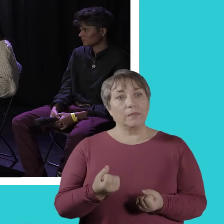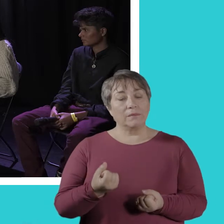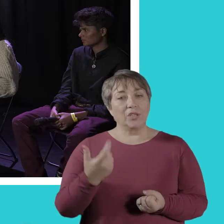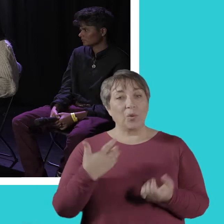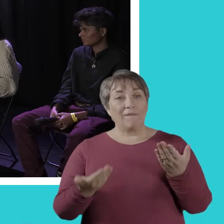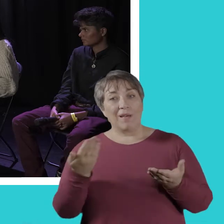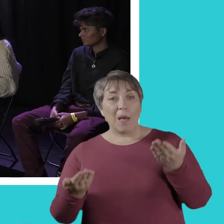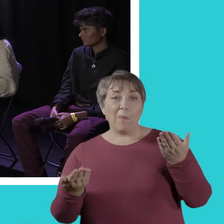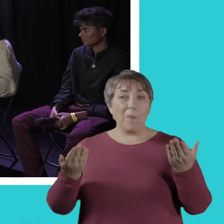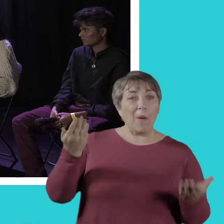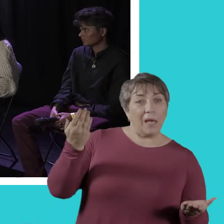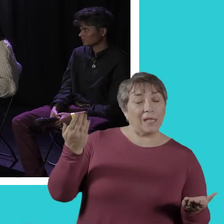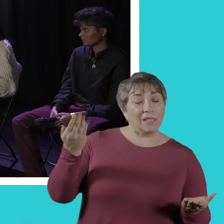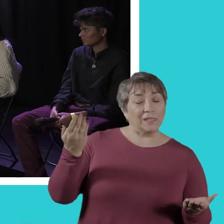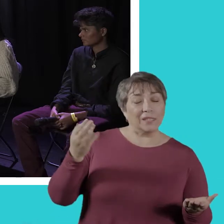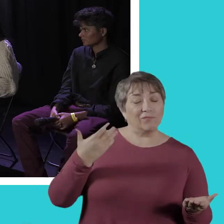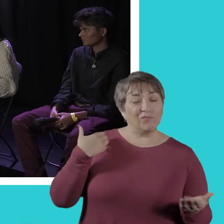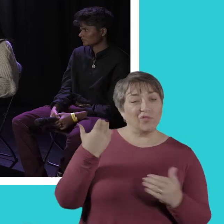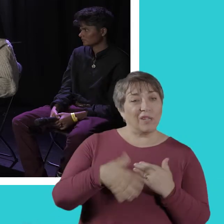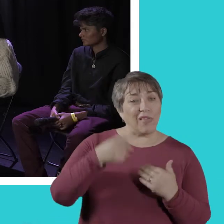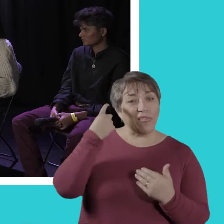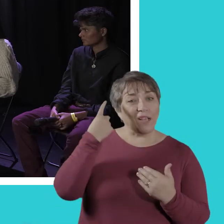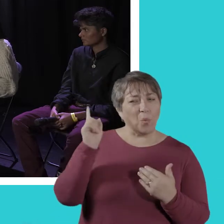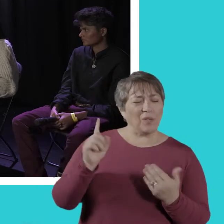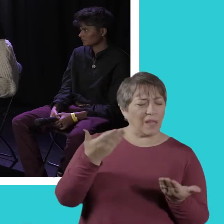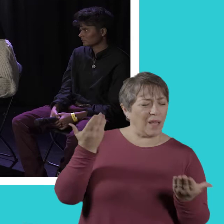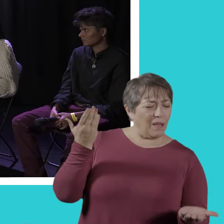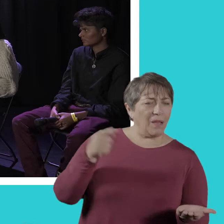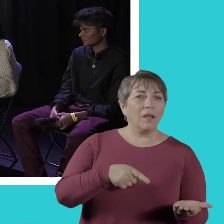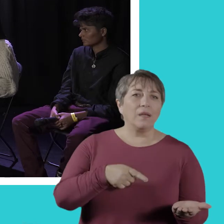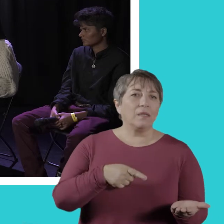biases and it's not our fault. It's what the media, society putting up upon us it's not our